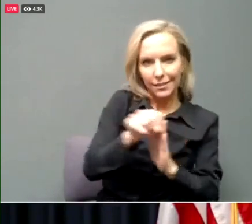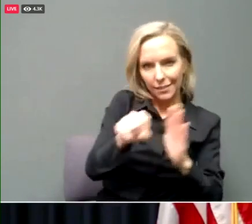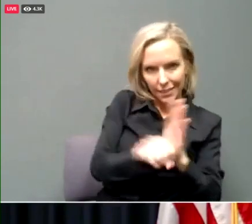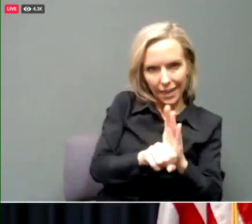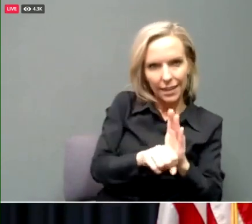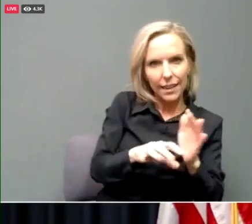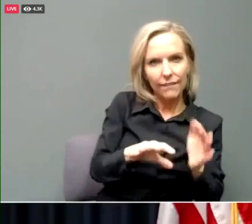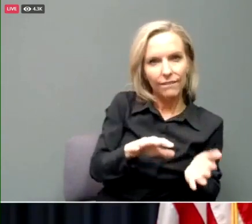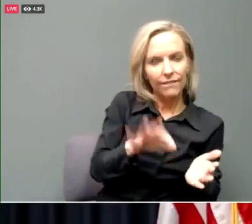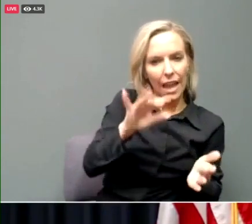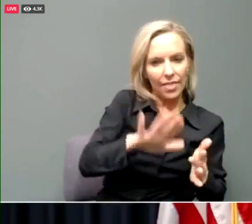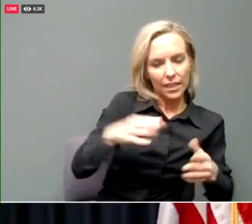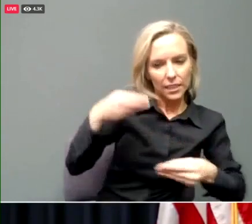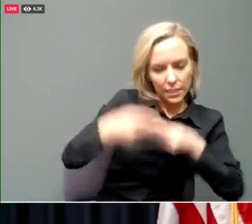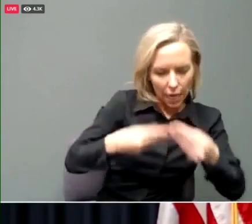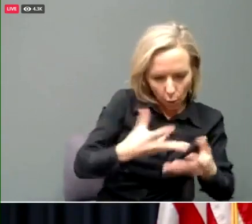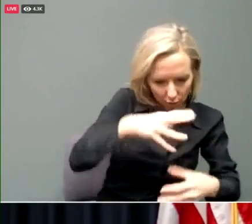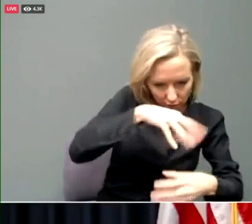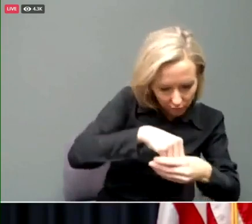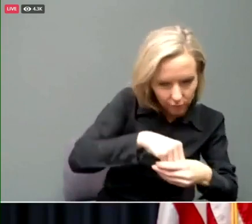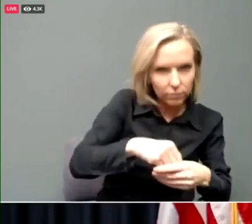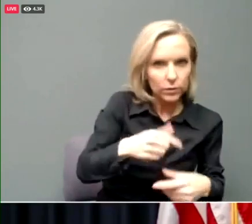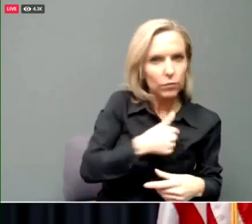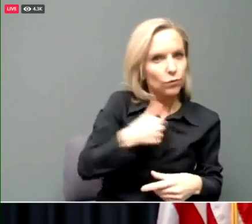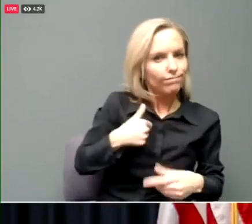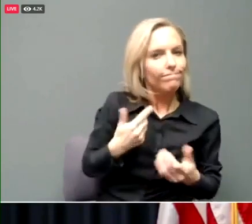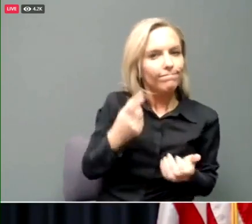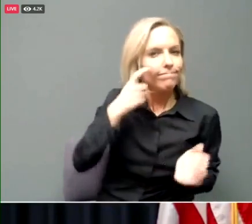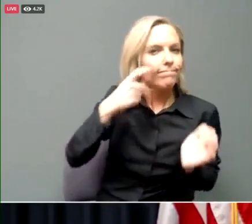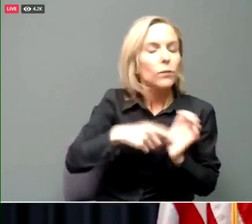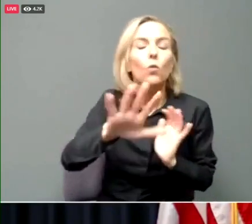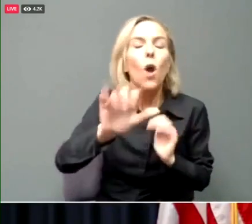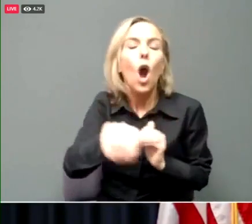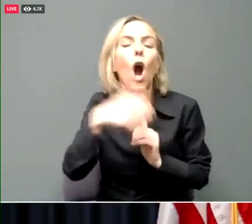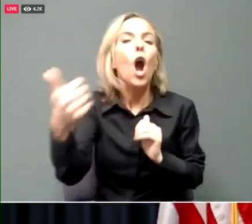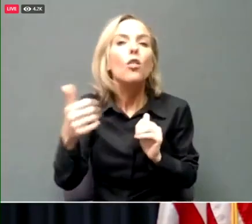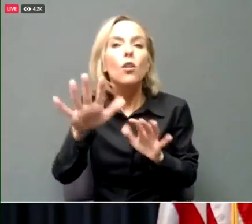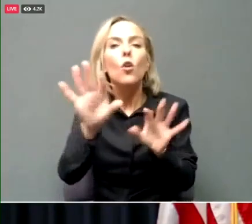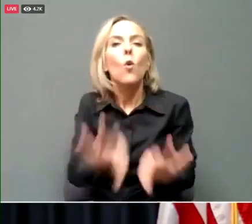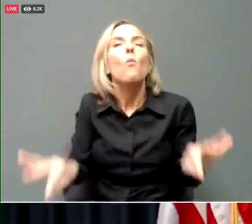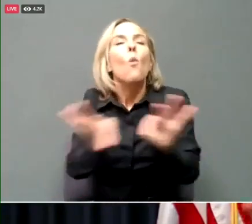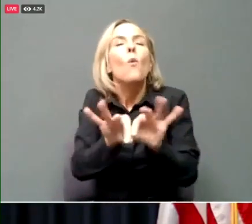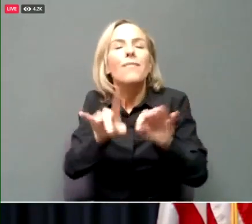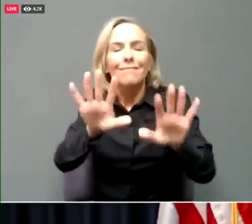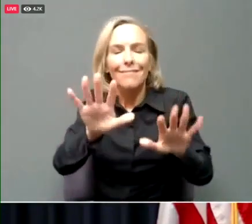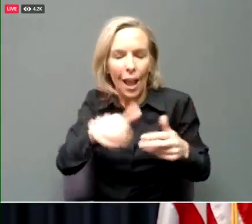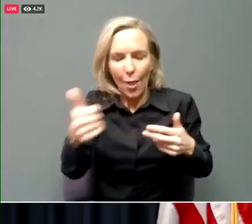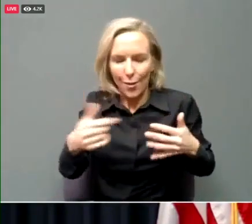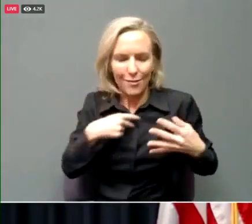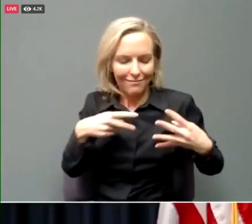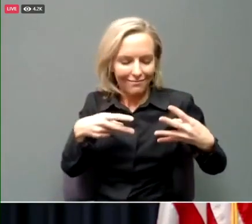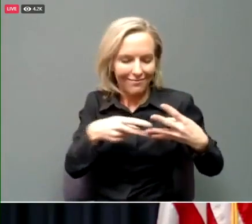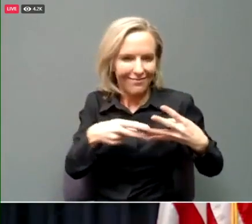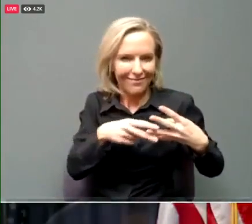I have one other point to mention in that Oh, the importance of testing of two other points. If you could put up the testing slide, James, So I can